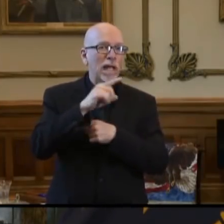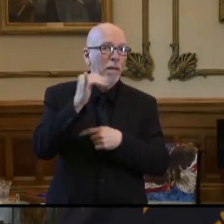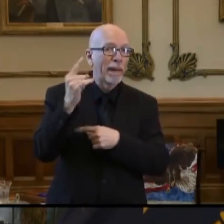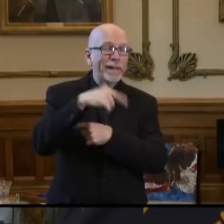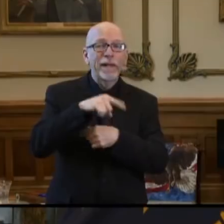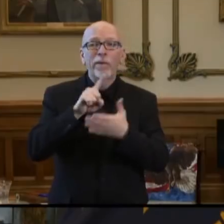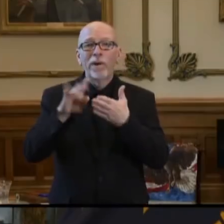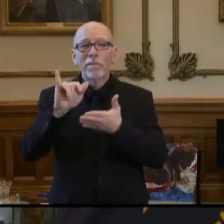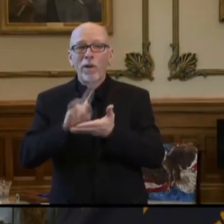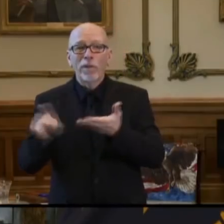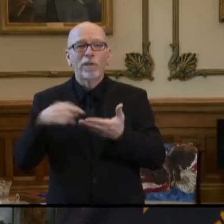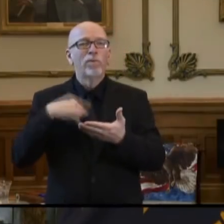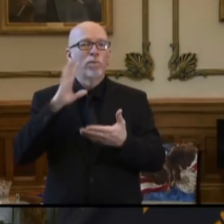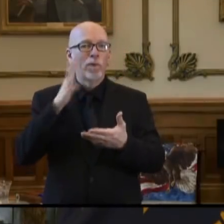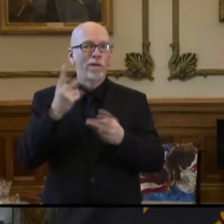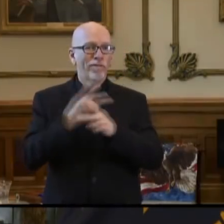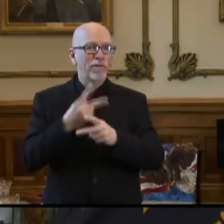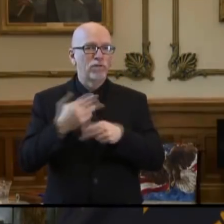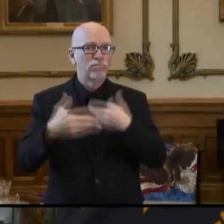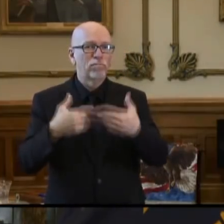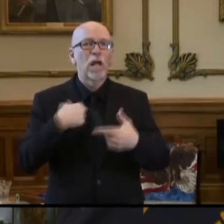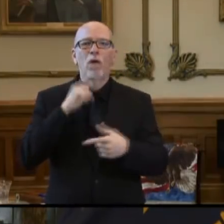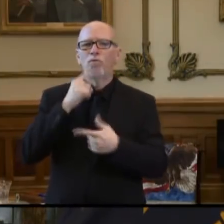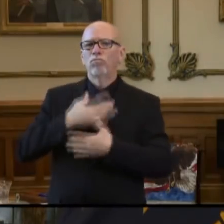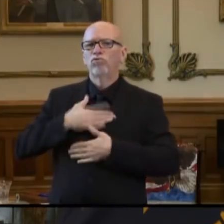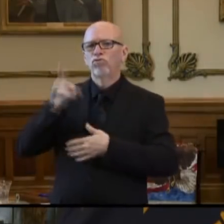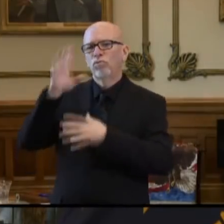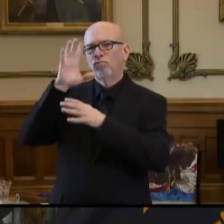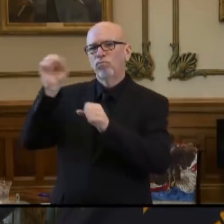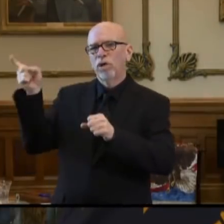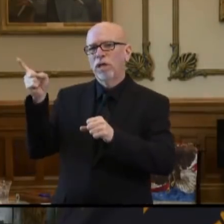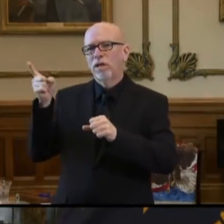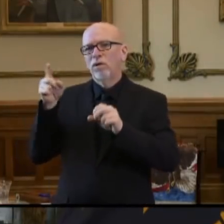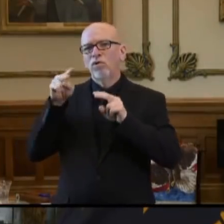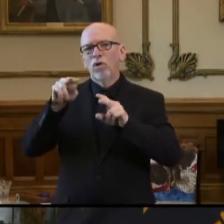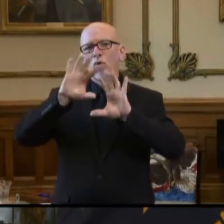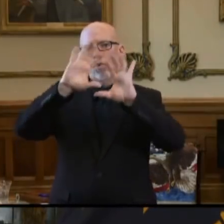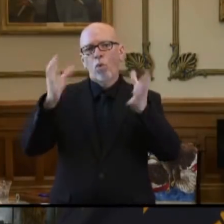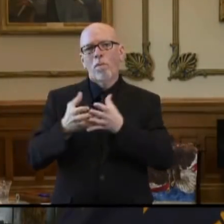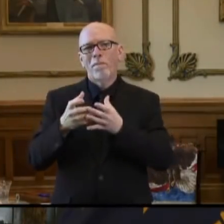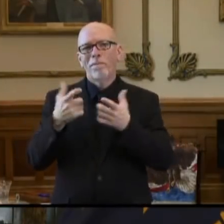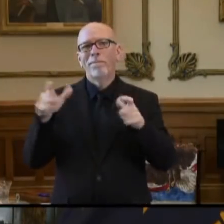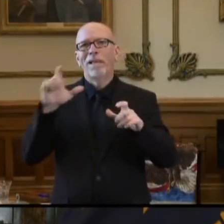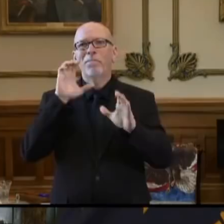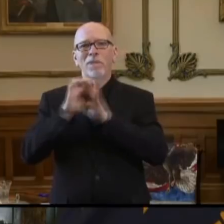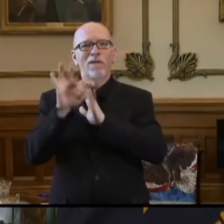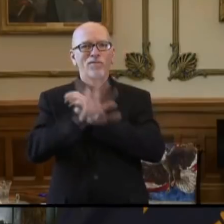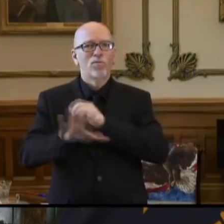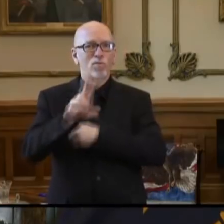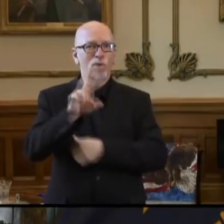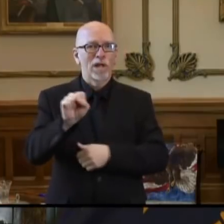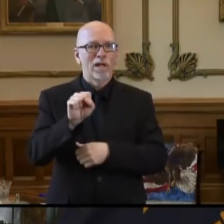ON DAY IN DAY OUT BASIS WEEKLY BASIS. AND I APPRECIATE THE